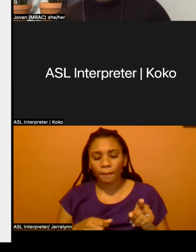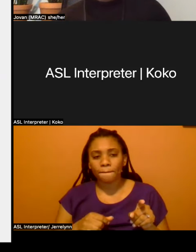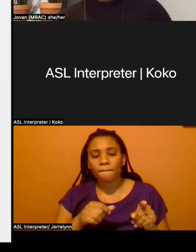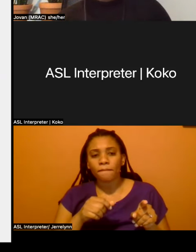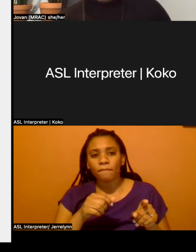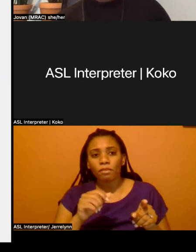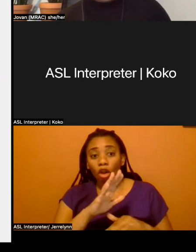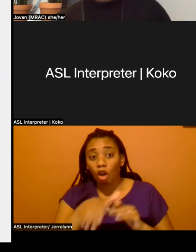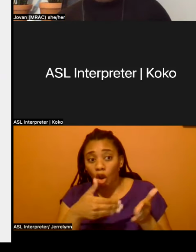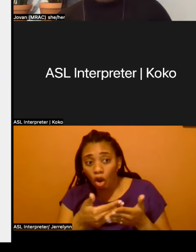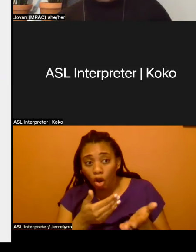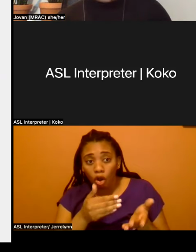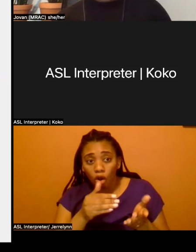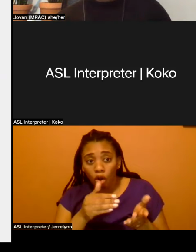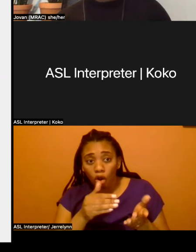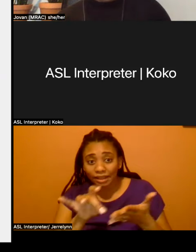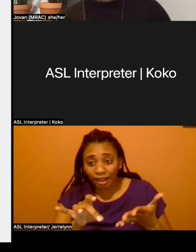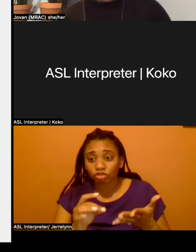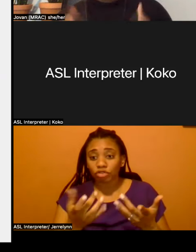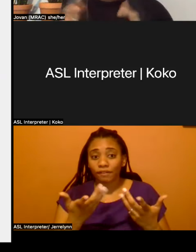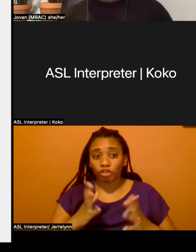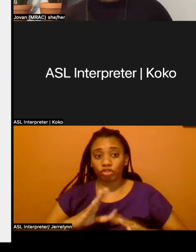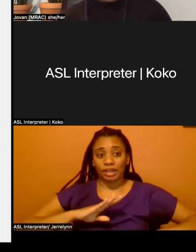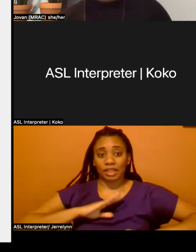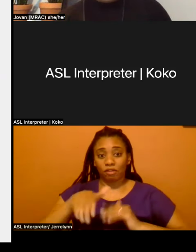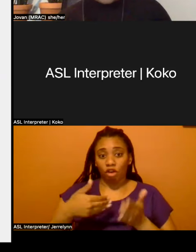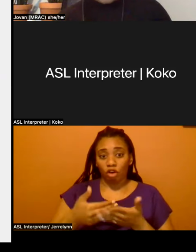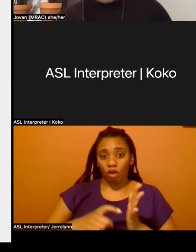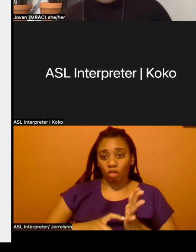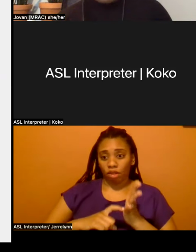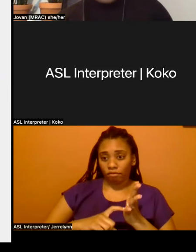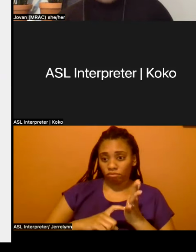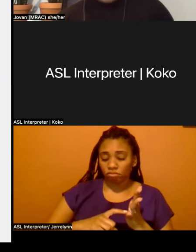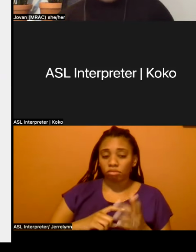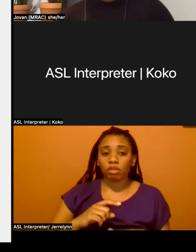will be entered into one or more priority groupings,